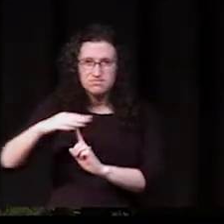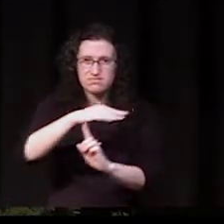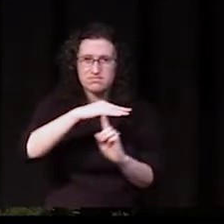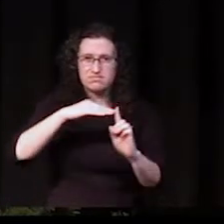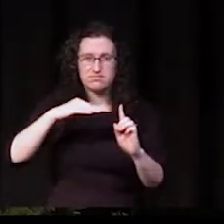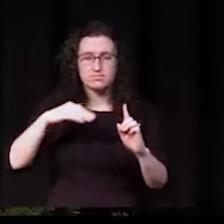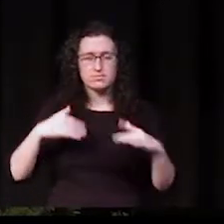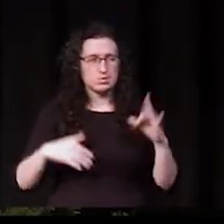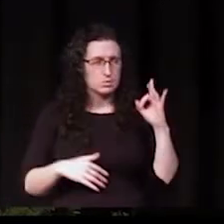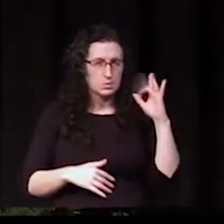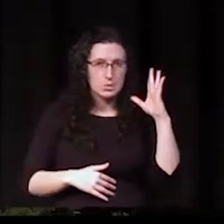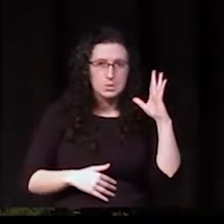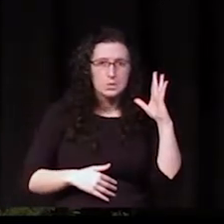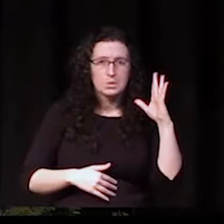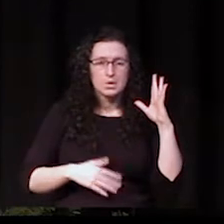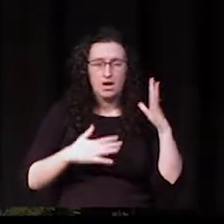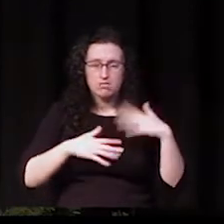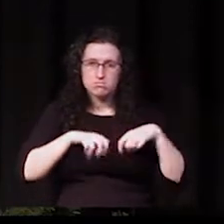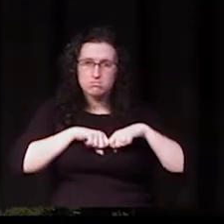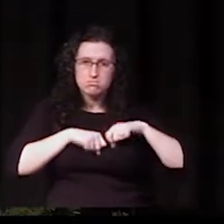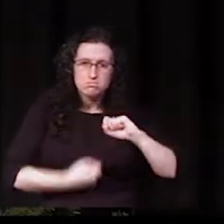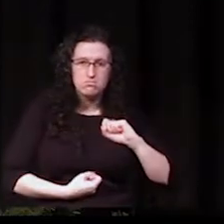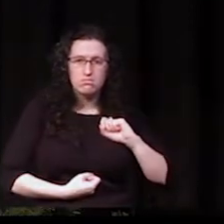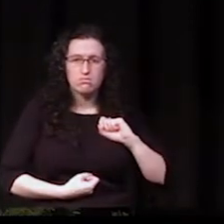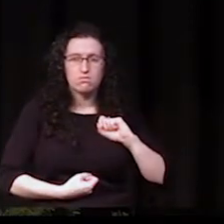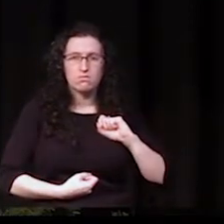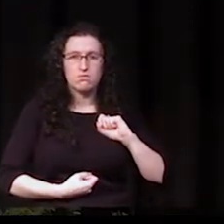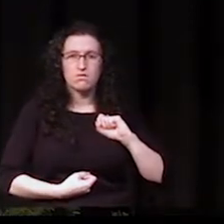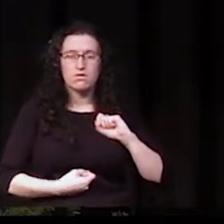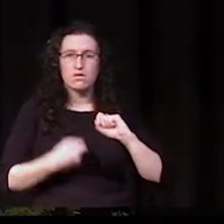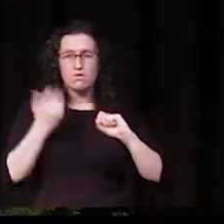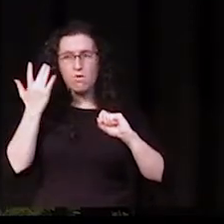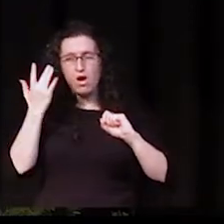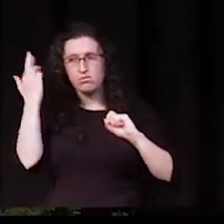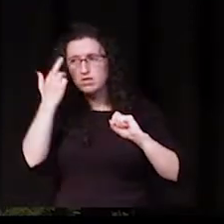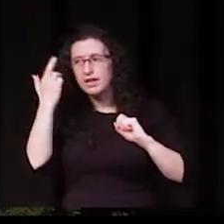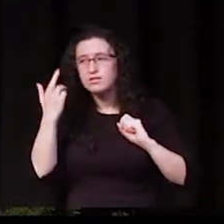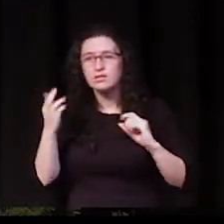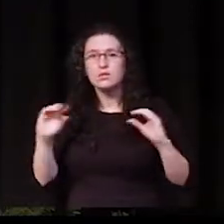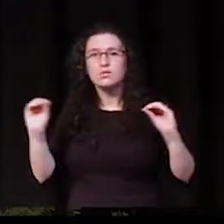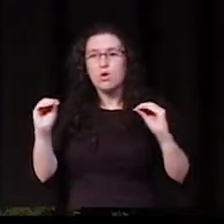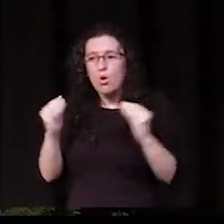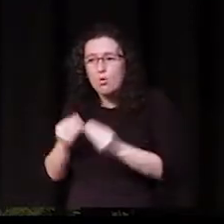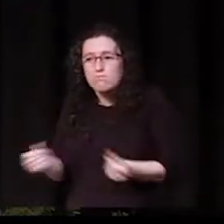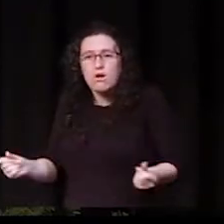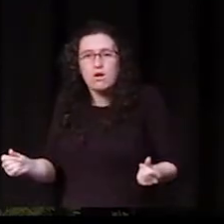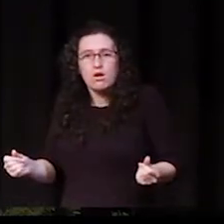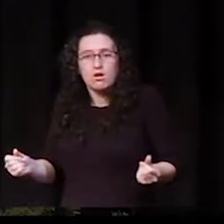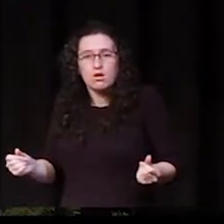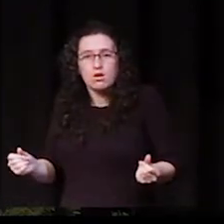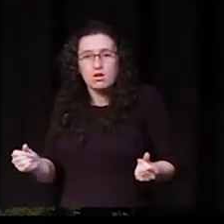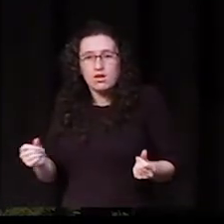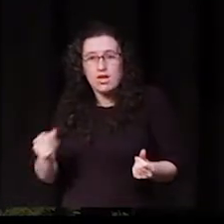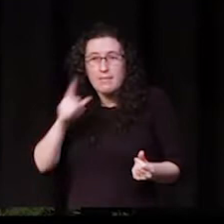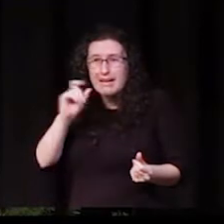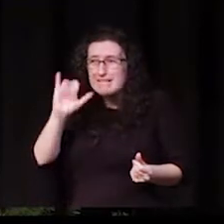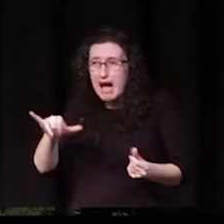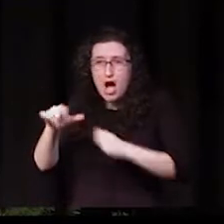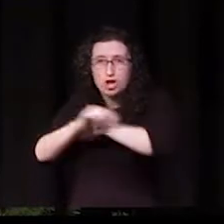The thing that my deep grief was stirred up from was that there was no remedy. From the instant that that slit was torn in the sky